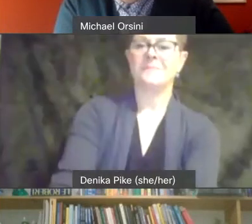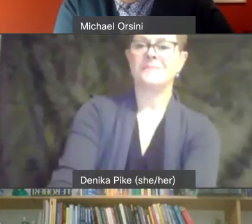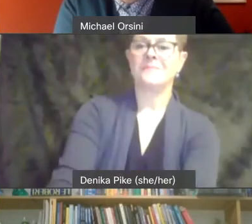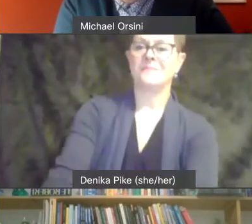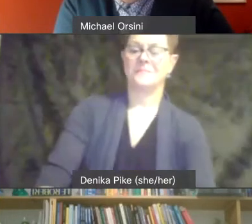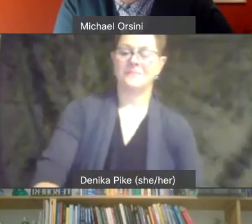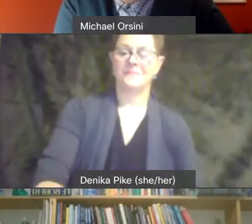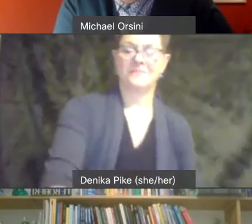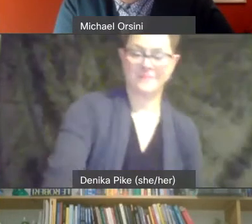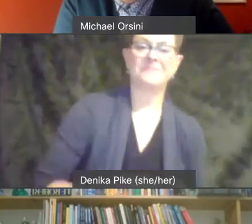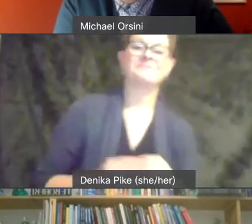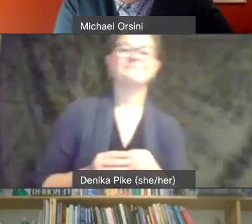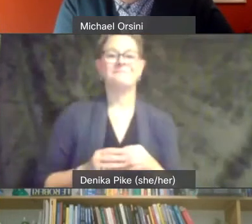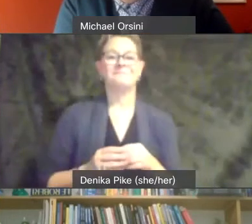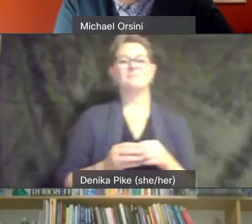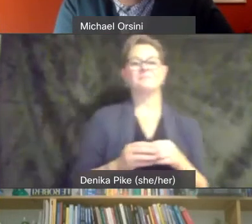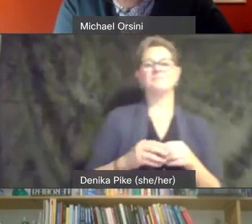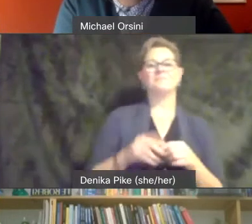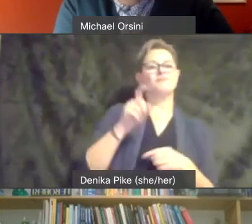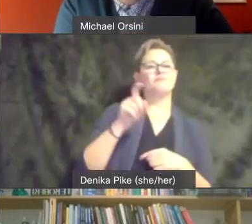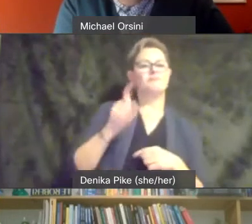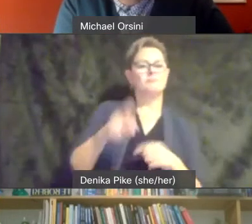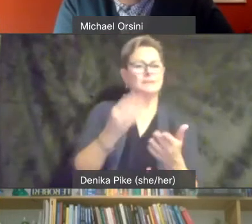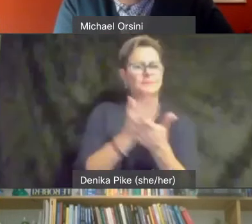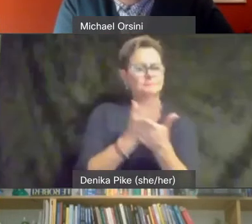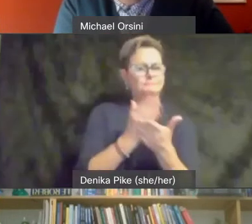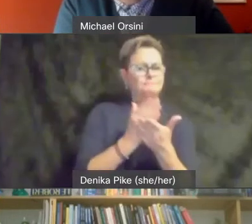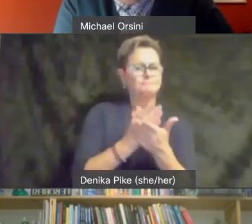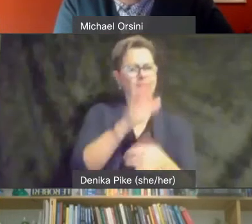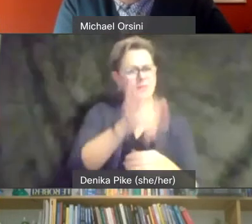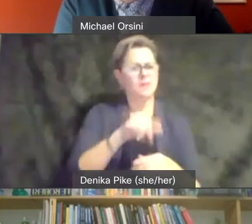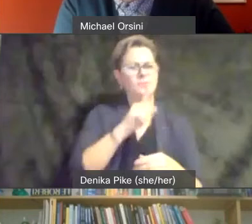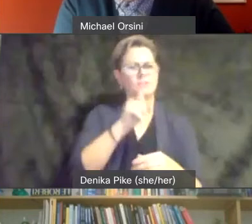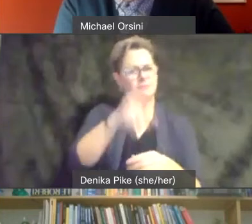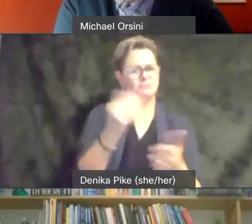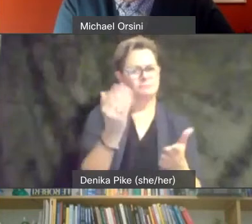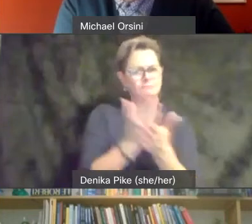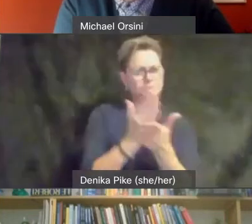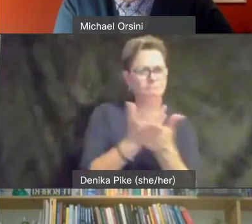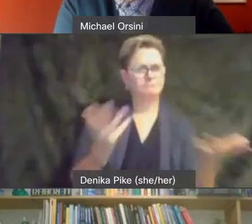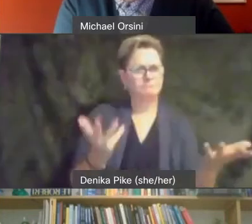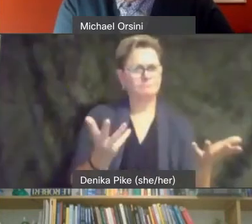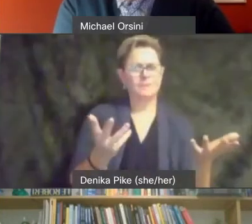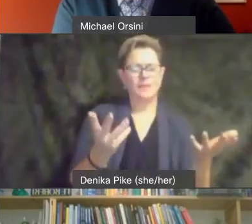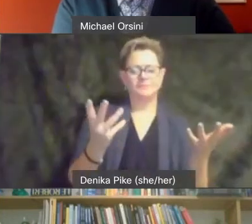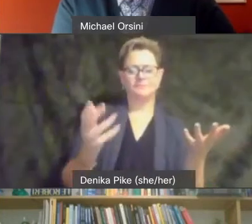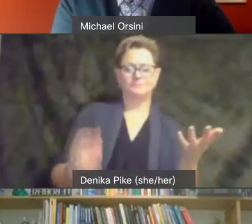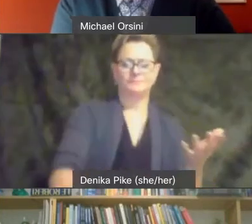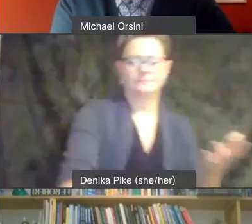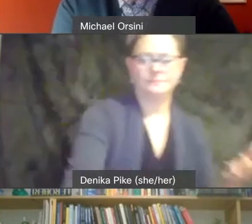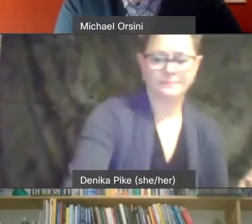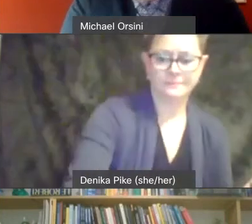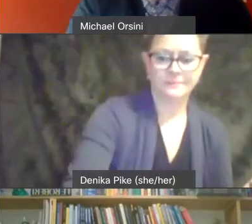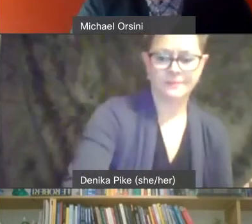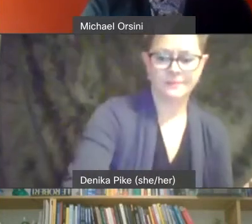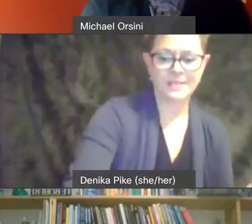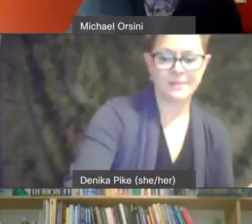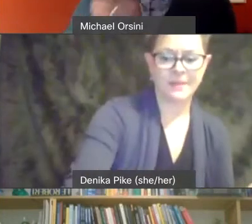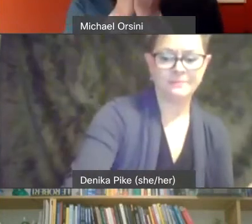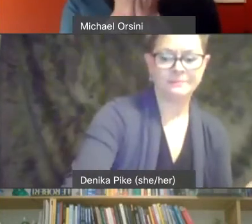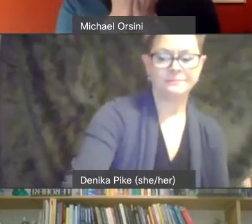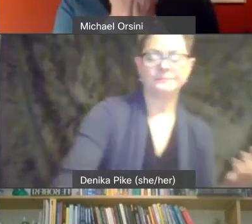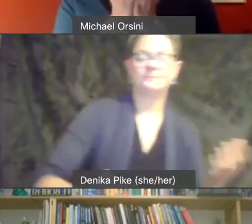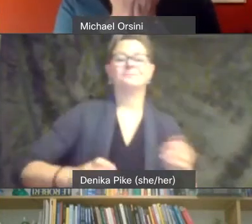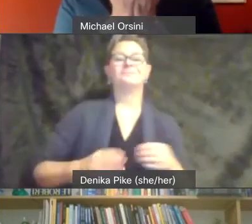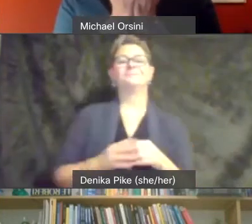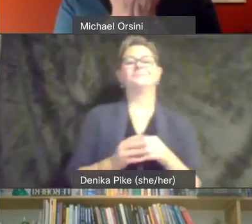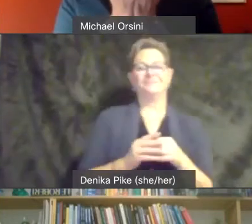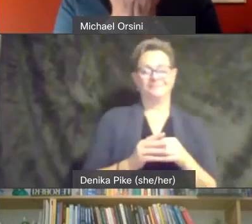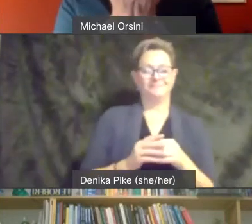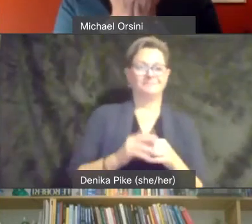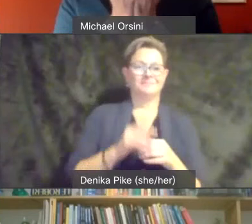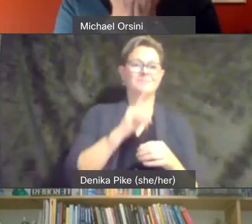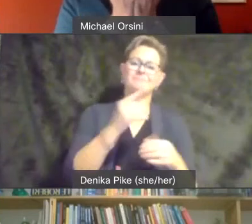Acting as if all opinions, deserve equal air time as part of this as well. So and that's my. That's my soapbox. I'll get off of it now. Very much Ashley and 1 thing that I picked up on that.